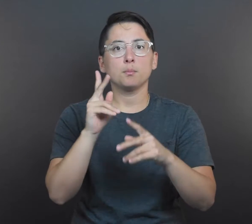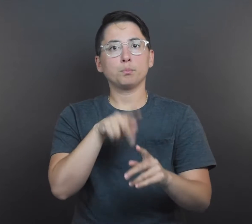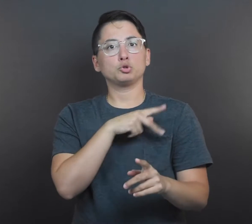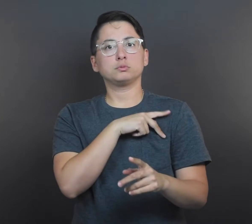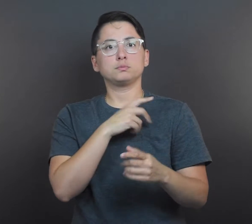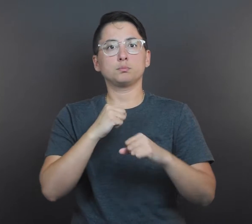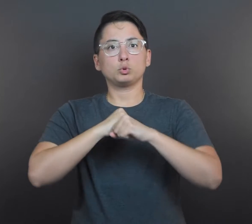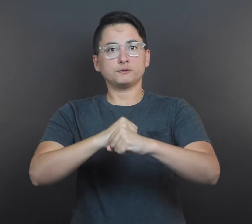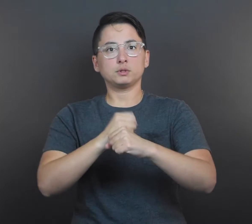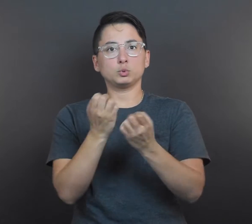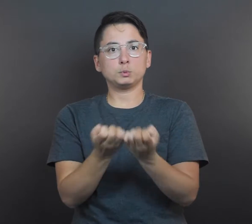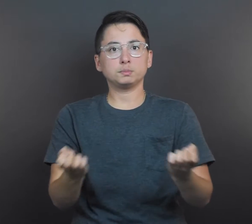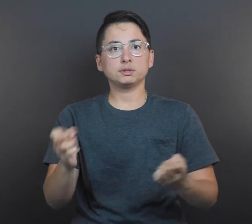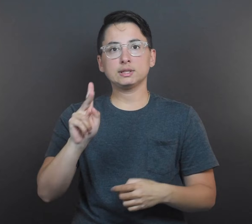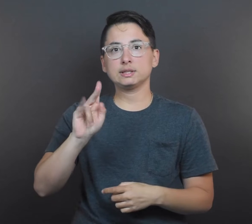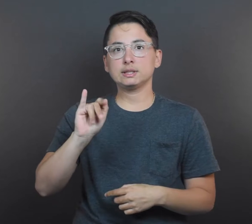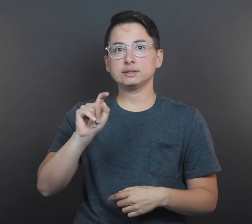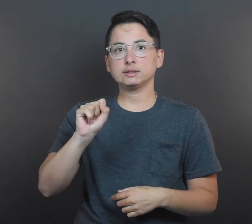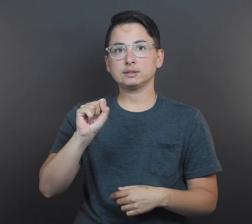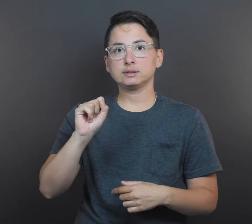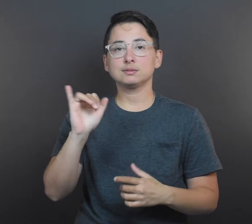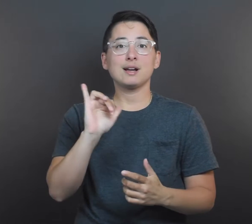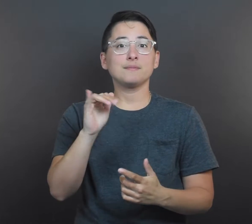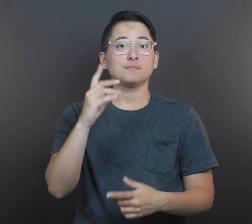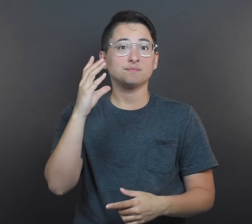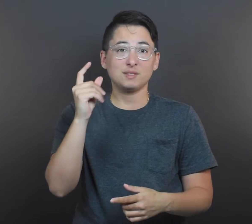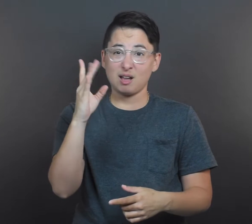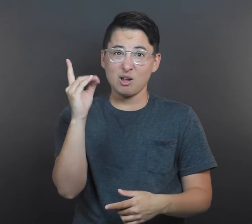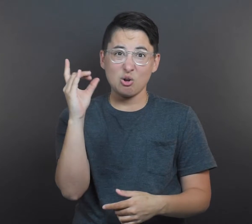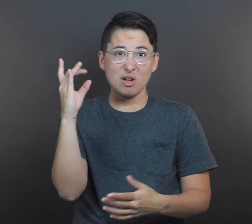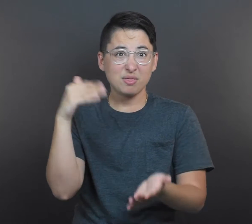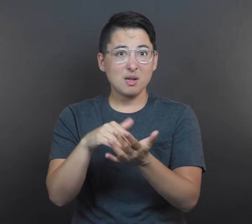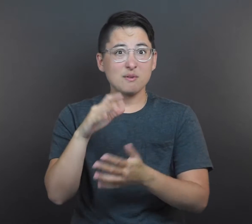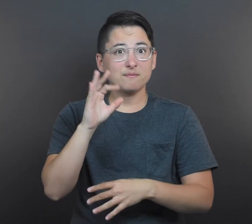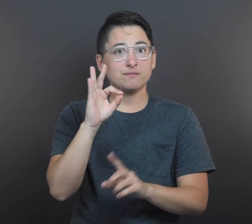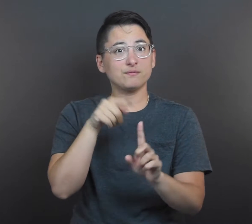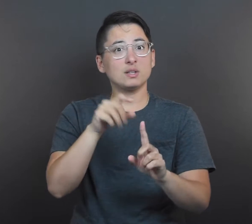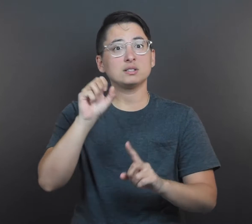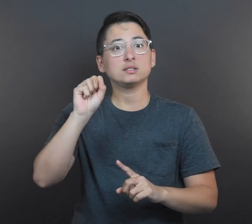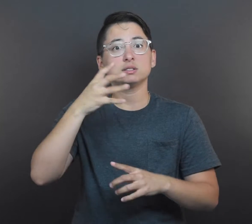protective equipment kits (hundreds of saliva test kits, 15,000 masks,